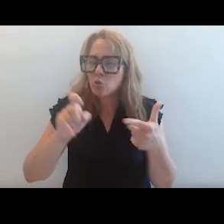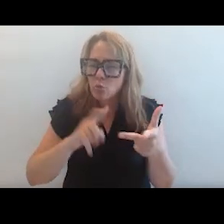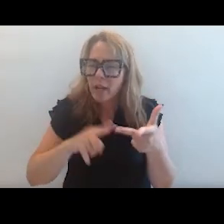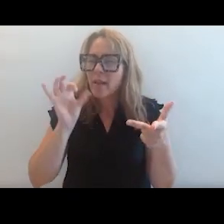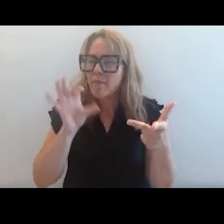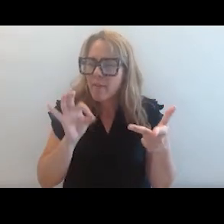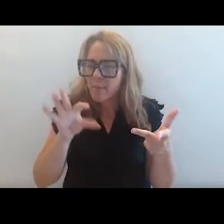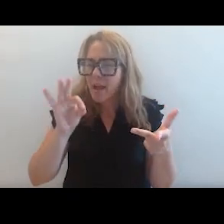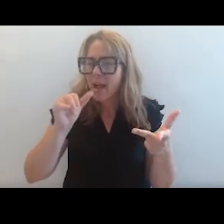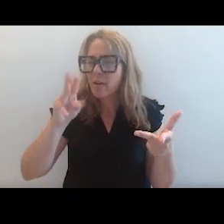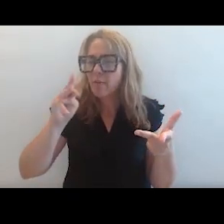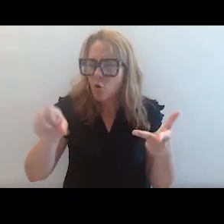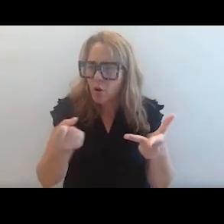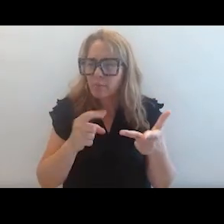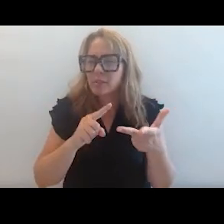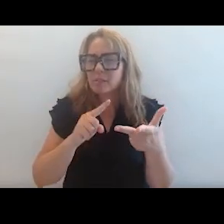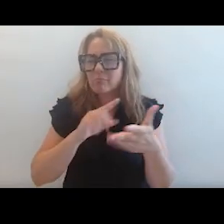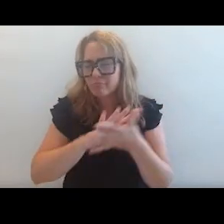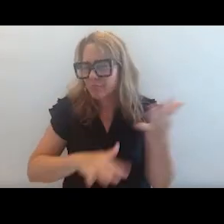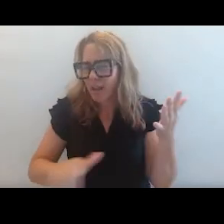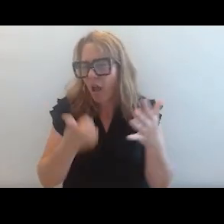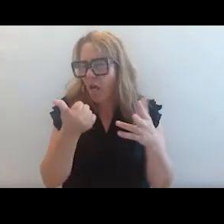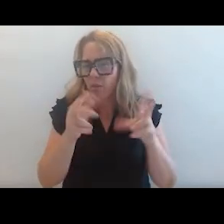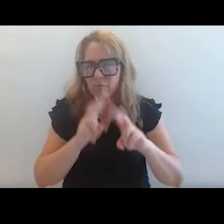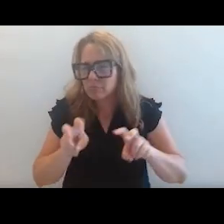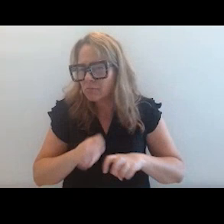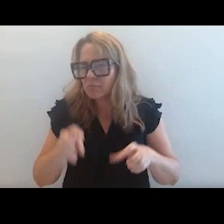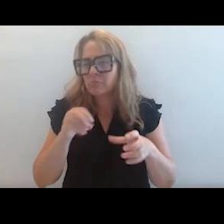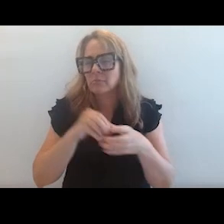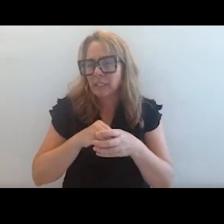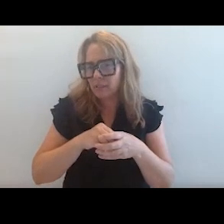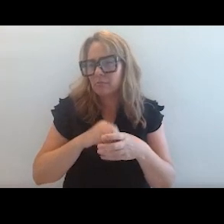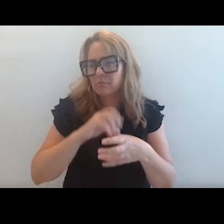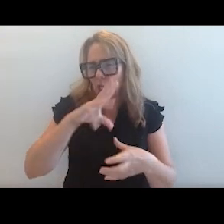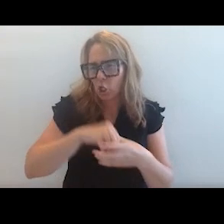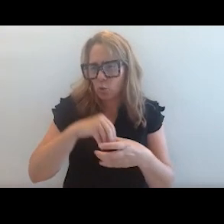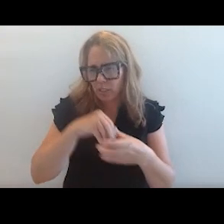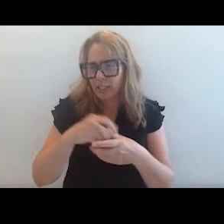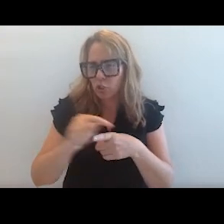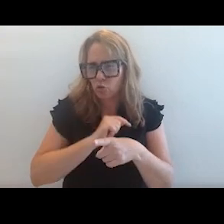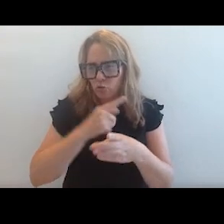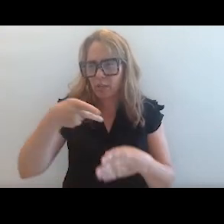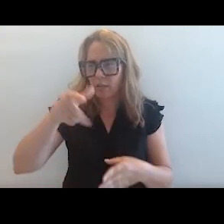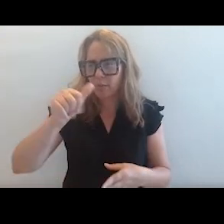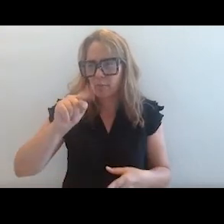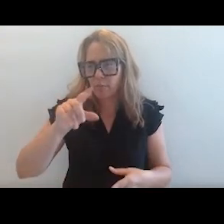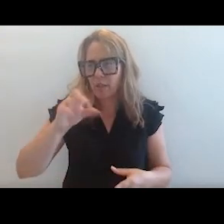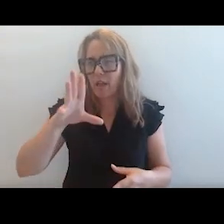and other analytics built into your training platform. Pre- and post-assessments and